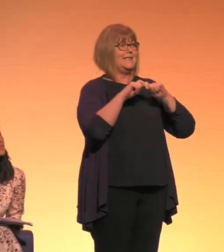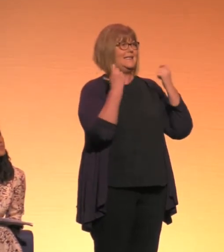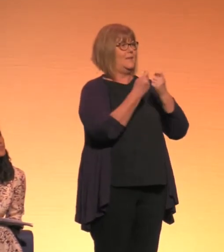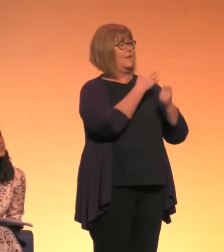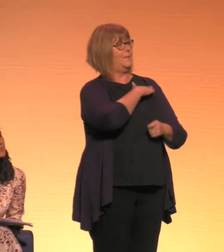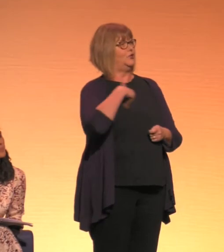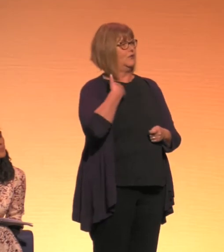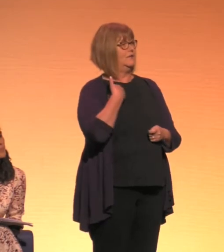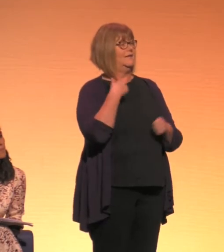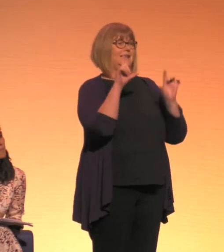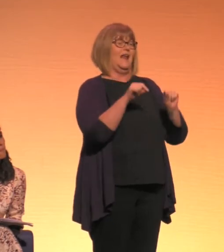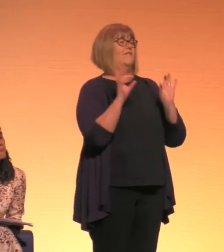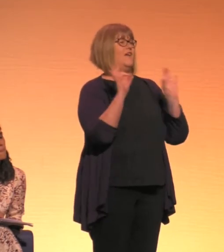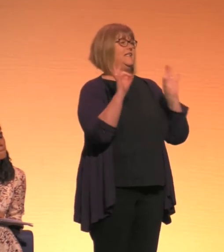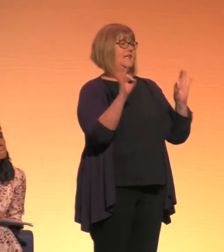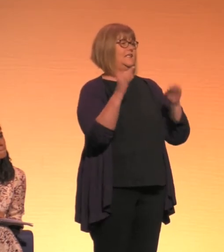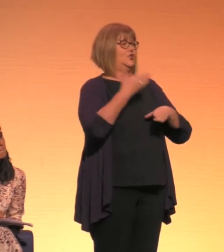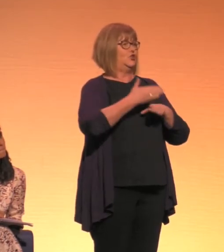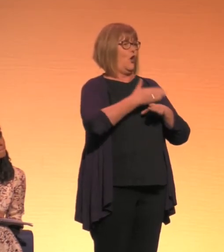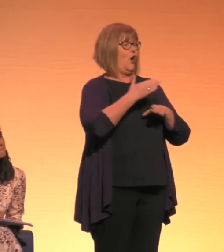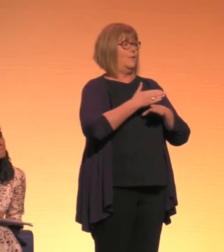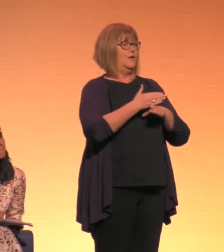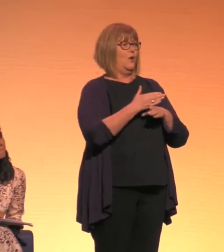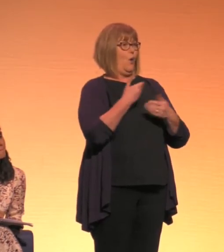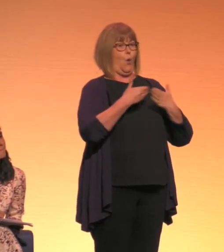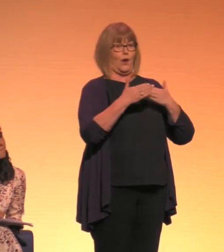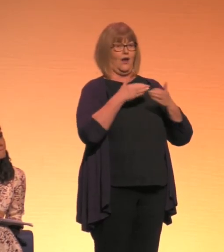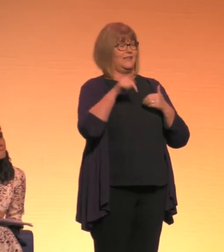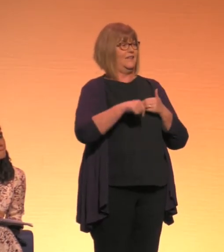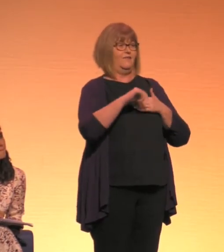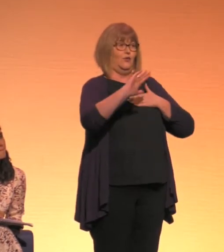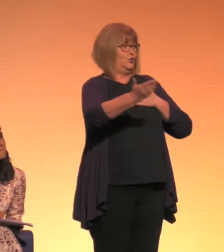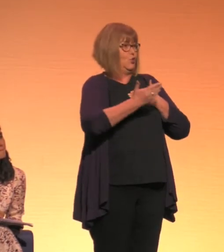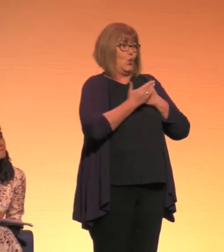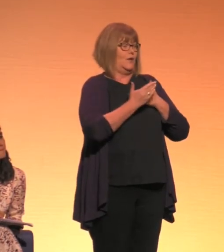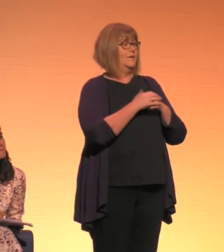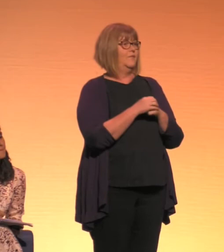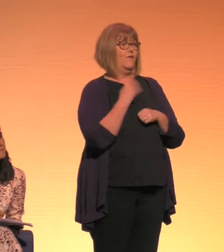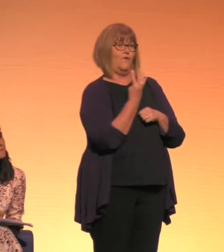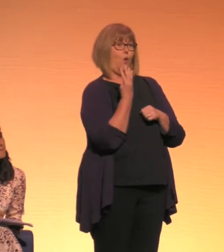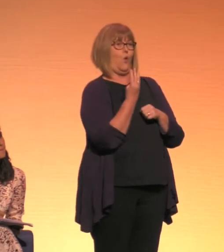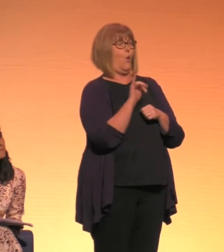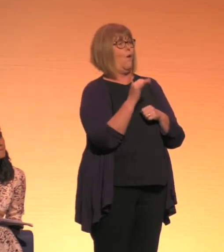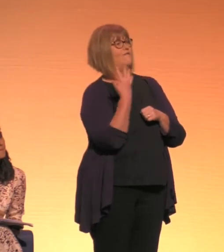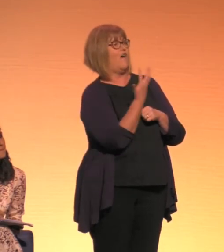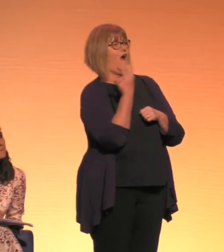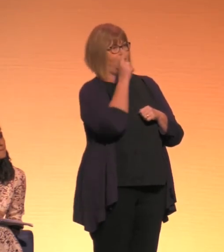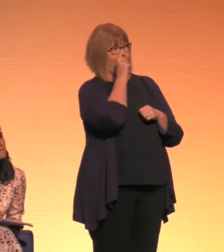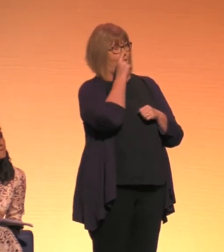have done a fabulous job of organizing this with a very short runway, and four or five people in particular. And I'm going to name them because they